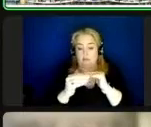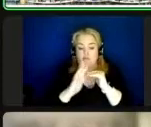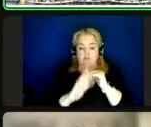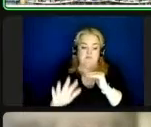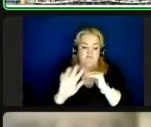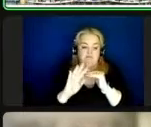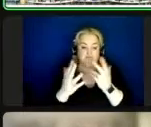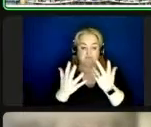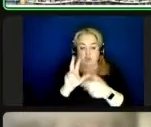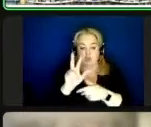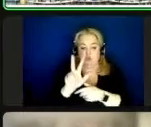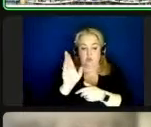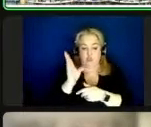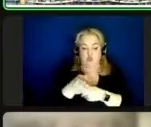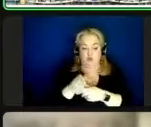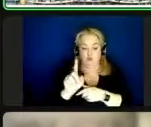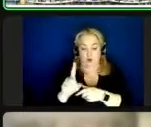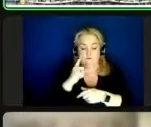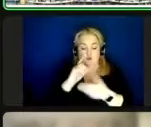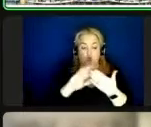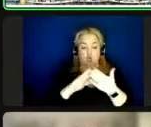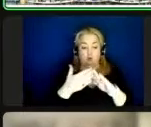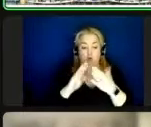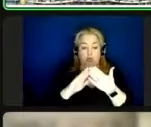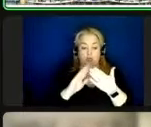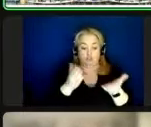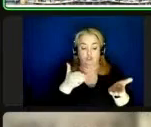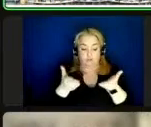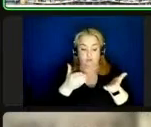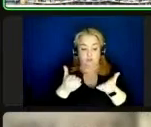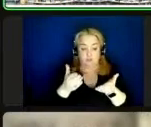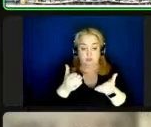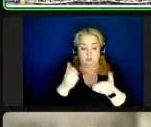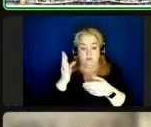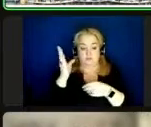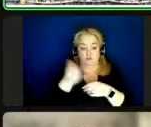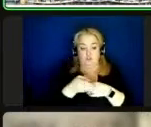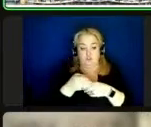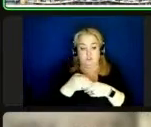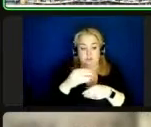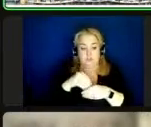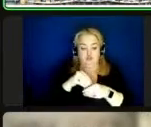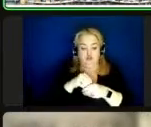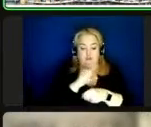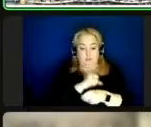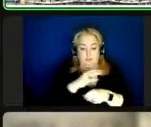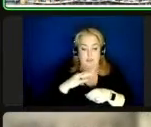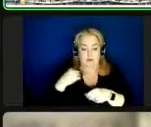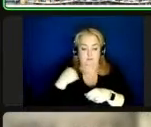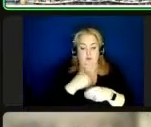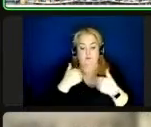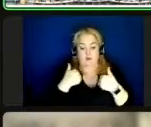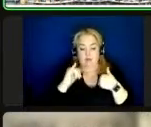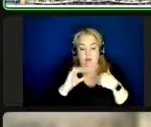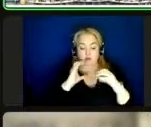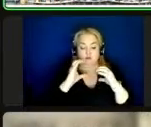WHAT THAT THAT'S IN THE GENERAL